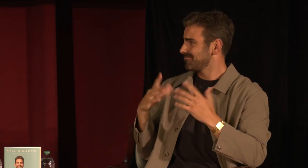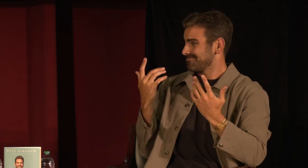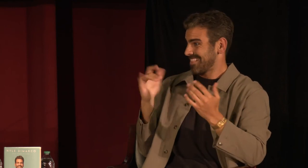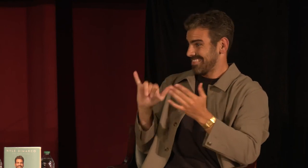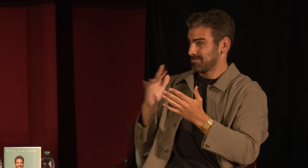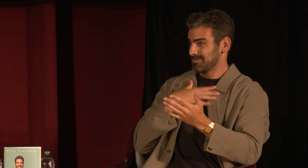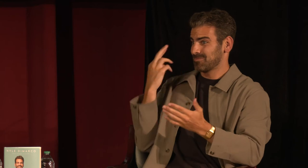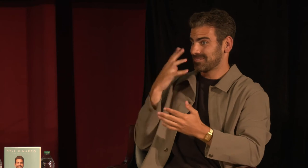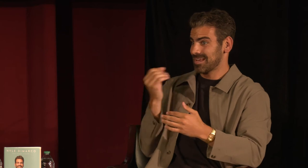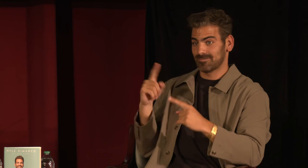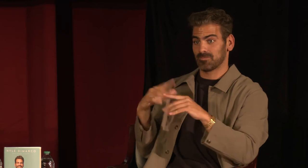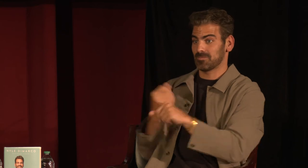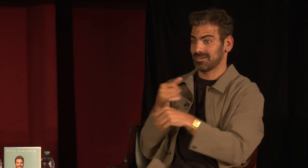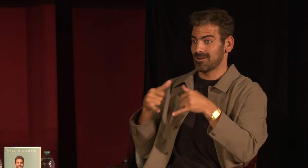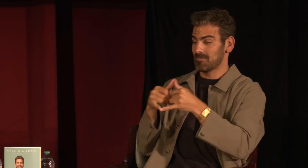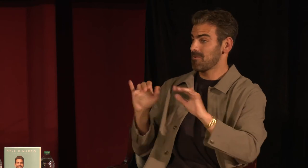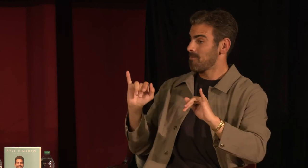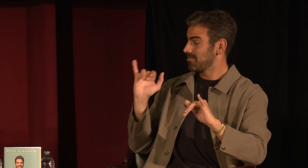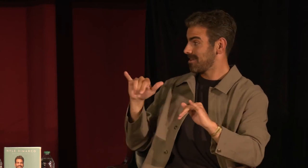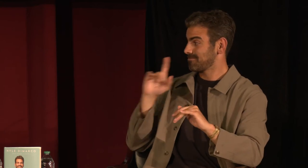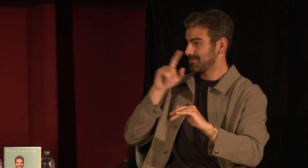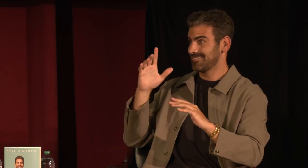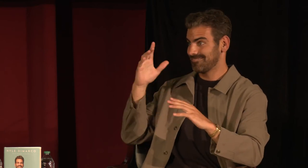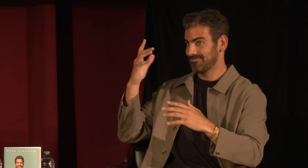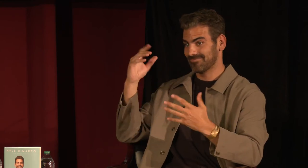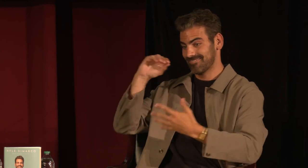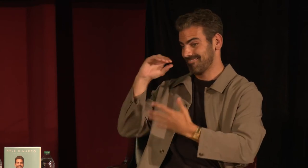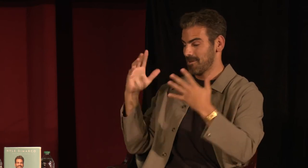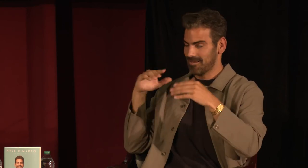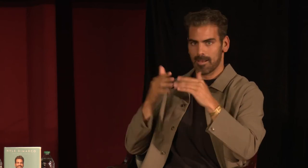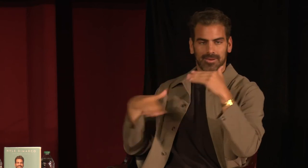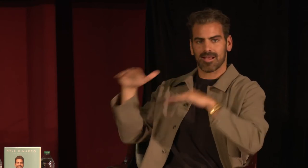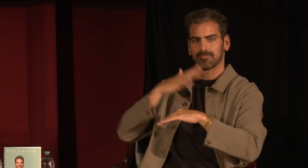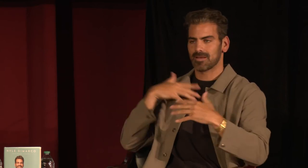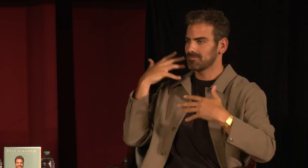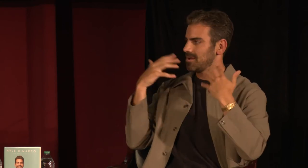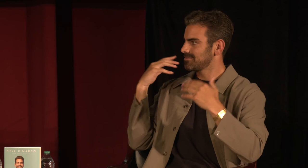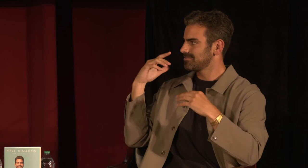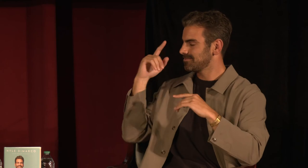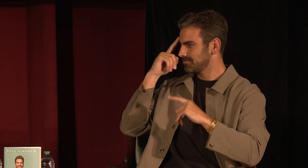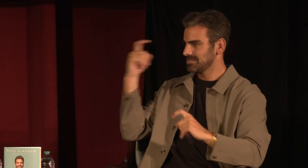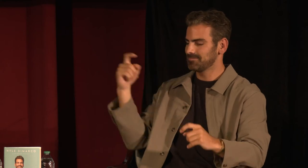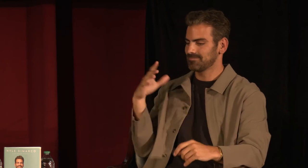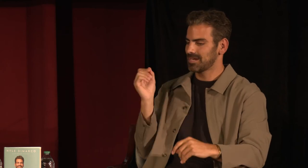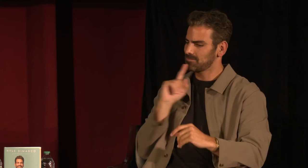hadn't been seen before of our community. That was the entire drive behind the project. But to be nominated for an